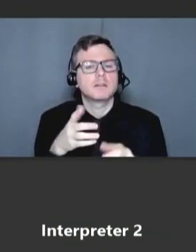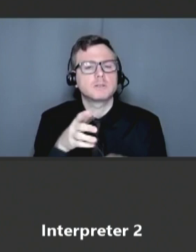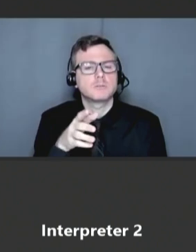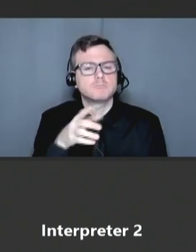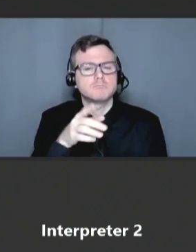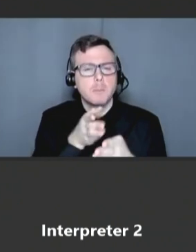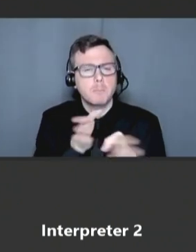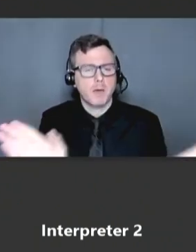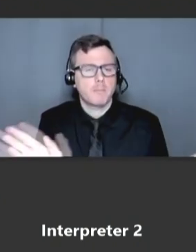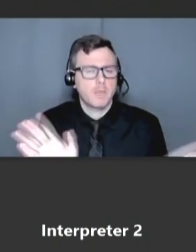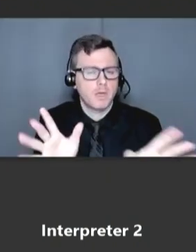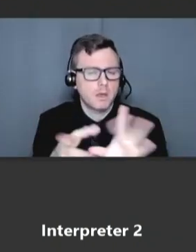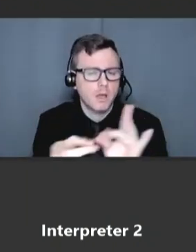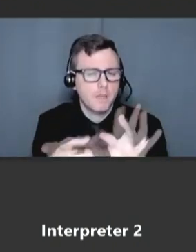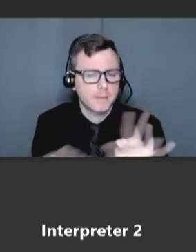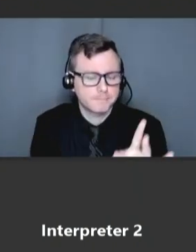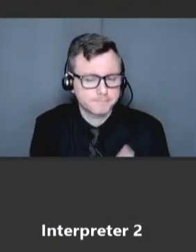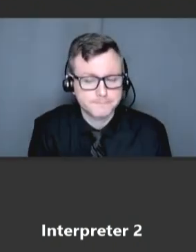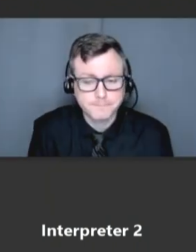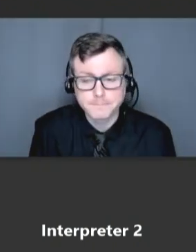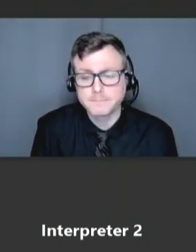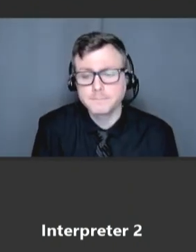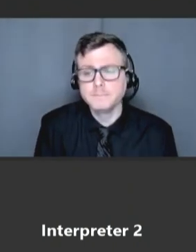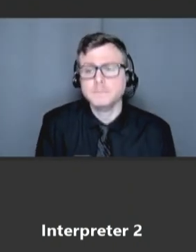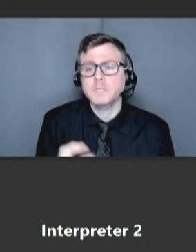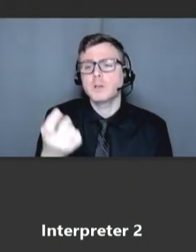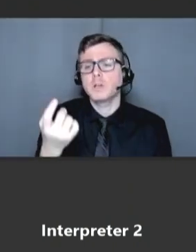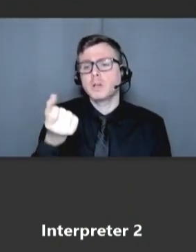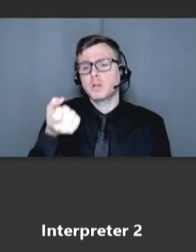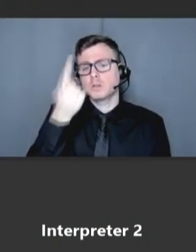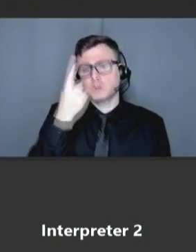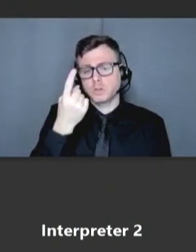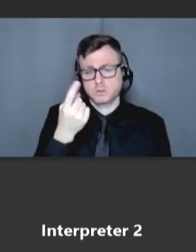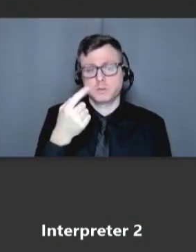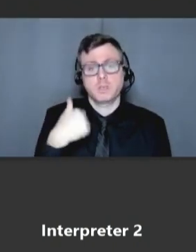Finally, as a reminder, please hold the remaining 2023 meeting dates on